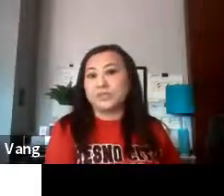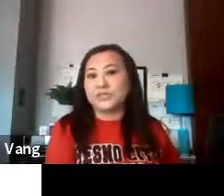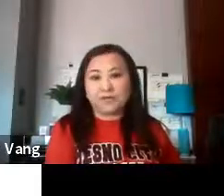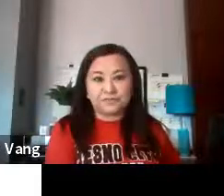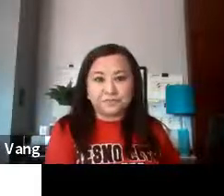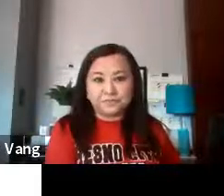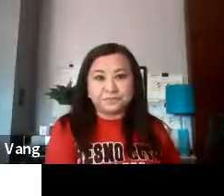them yourself?